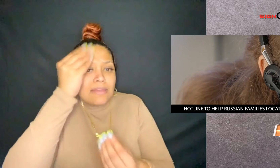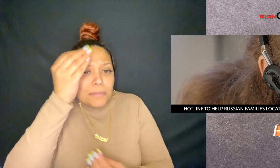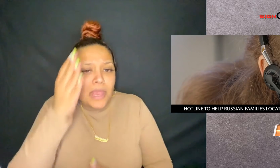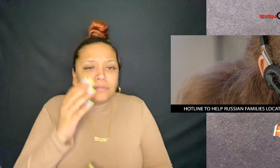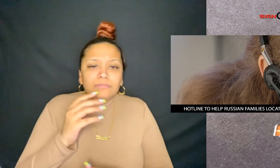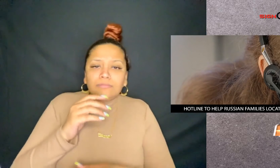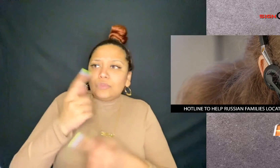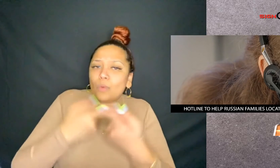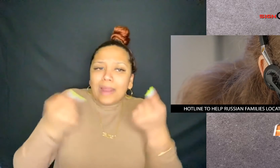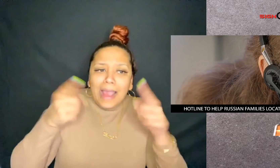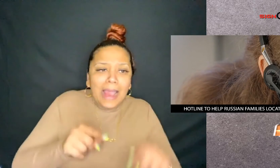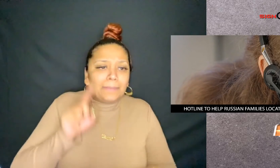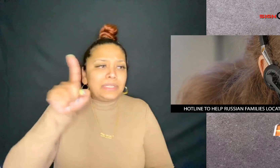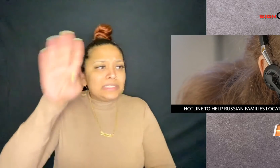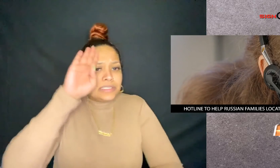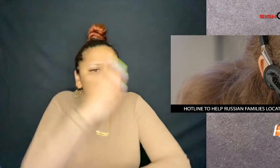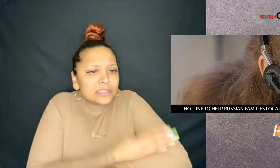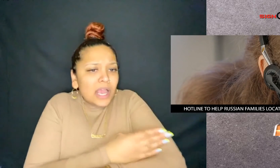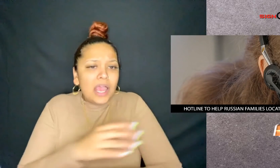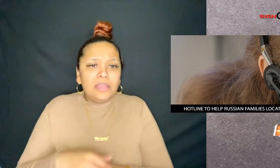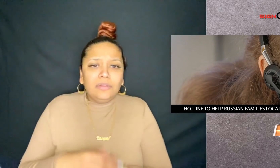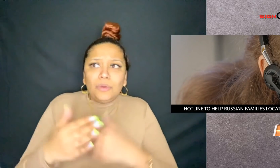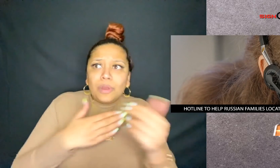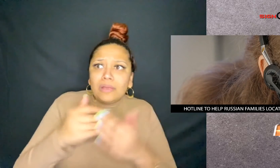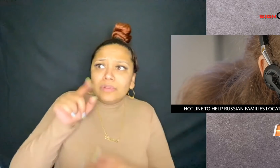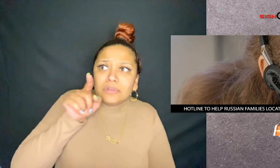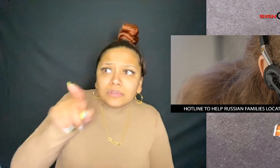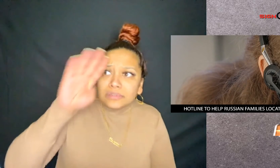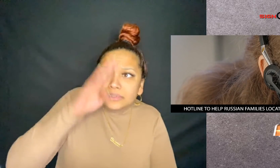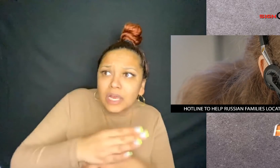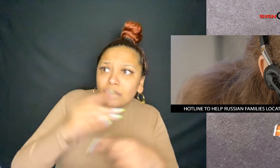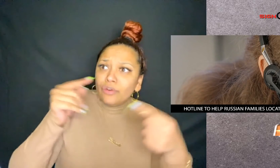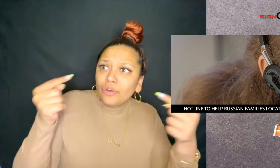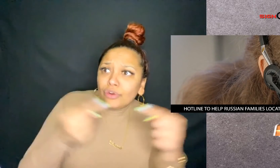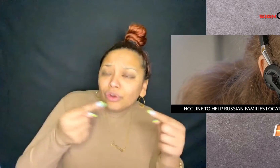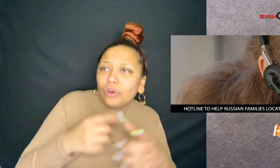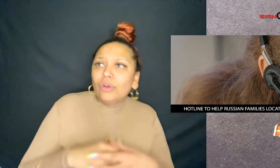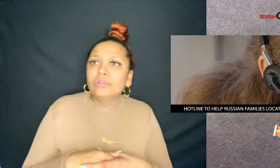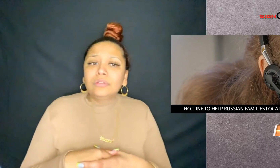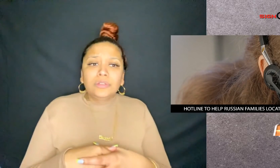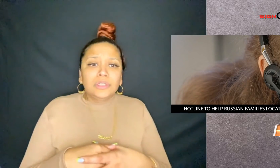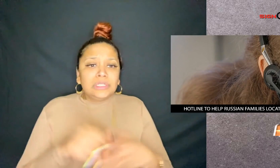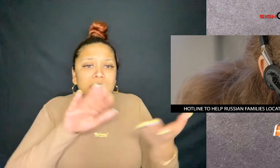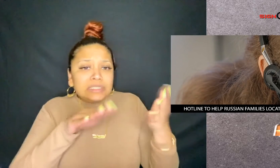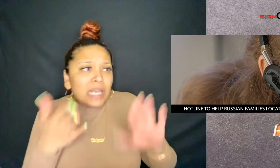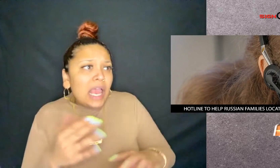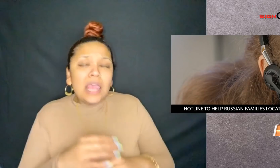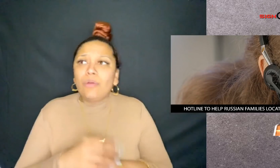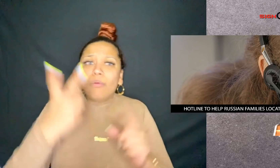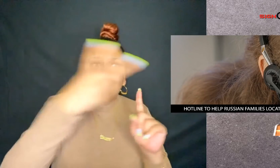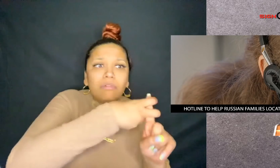over 6000 calls a day from Russian families looking for any information on what may have